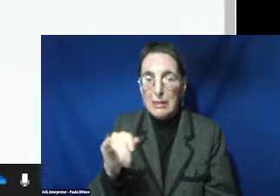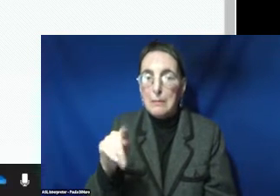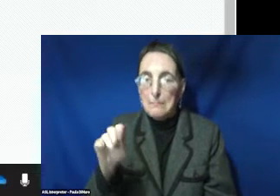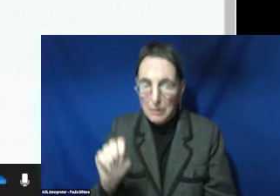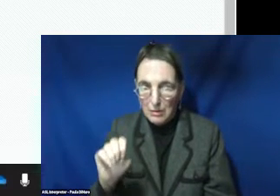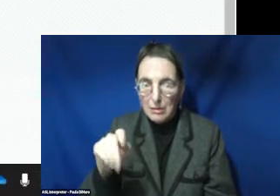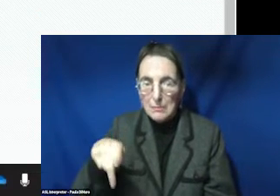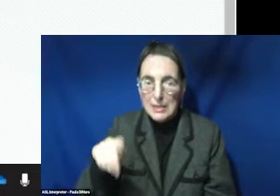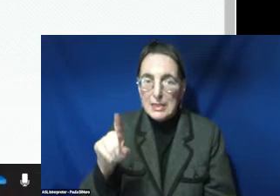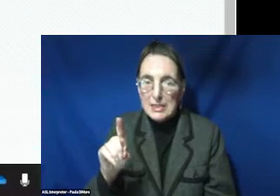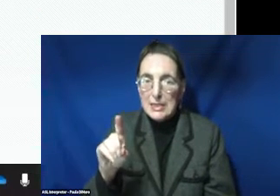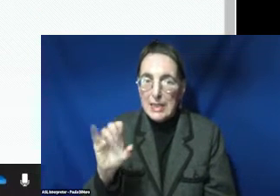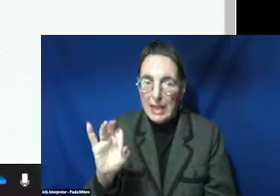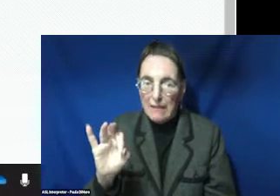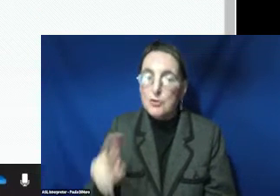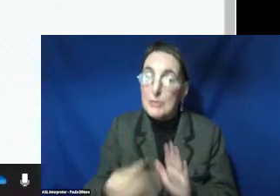triple-check the file has been uploaded.